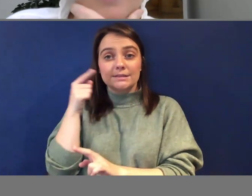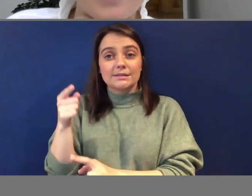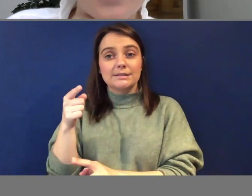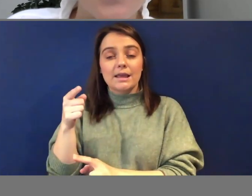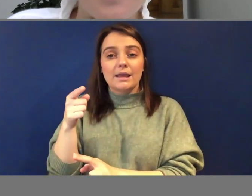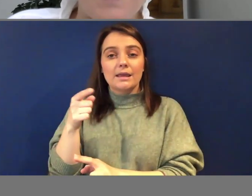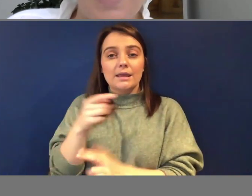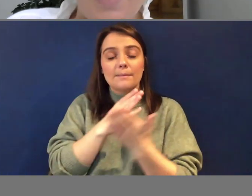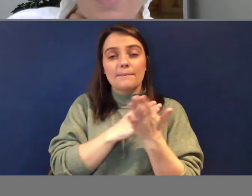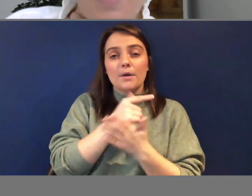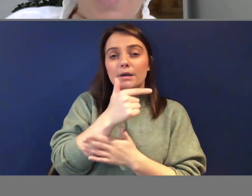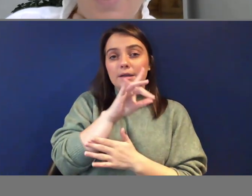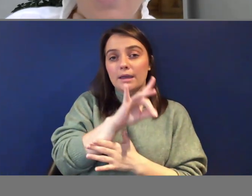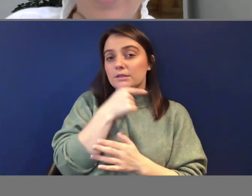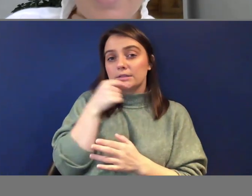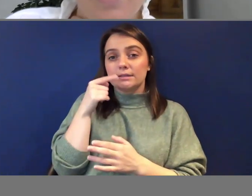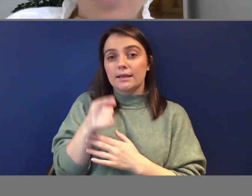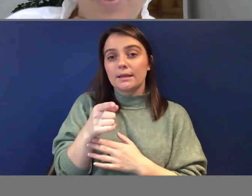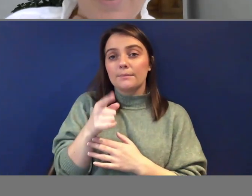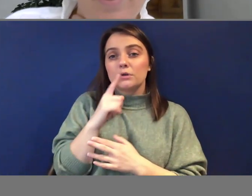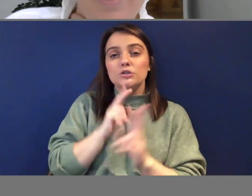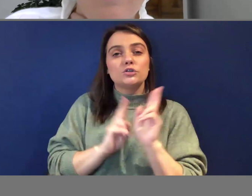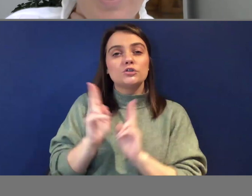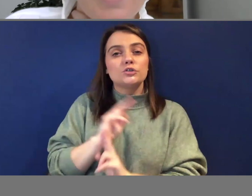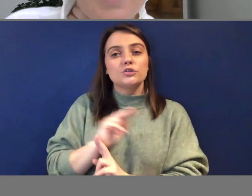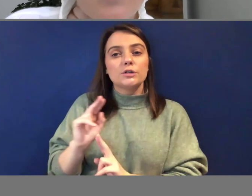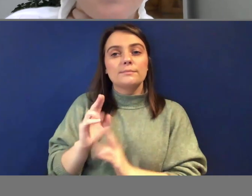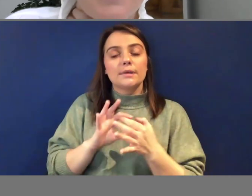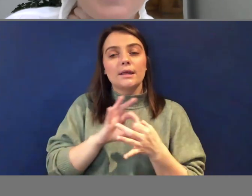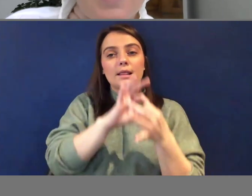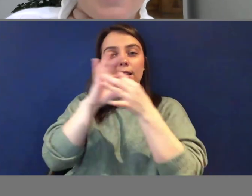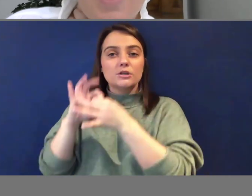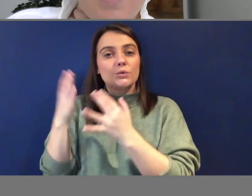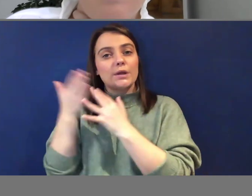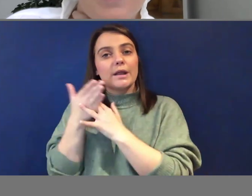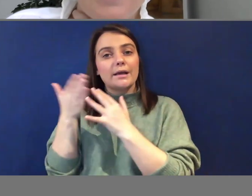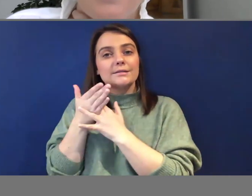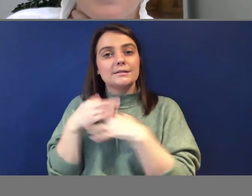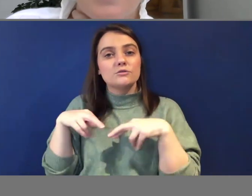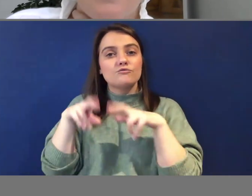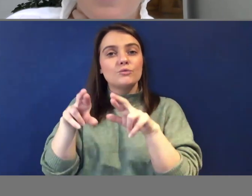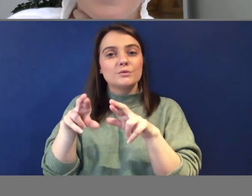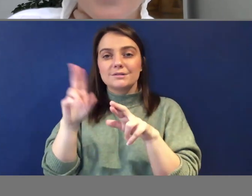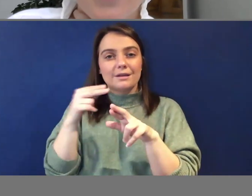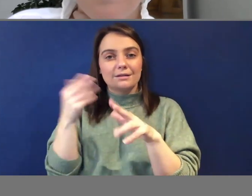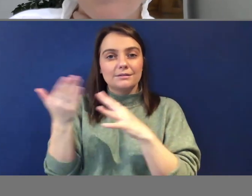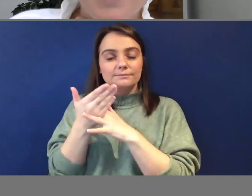that it shouldn't be located in the direct line of an access route because that can be hazard